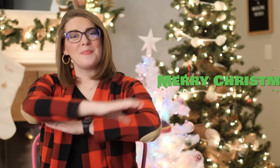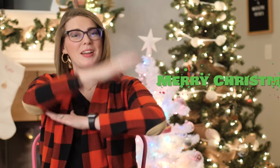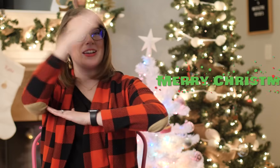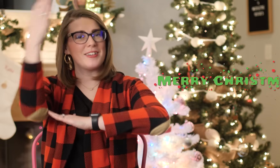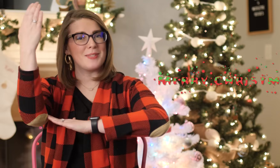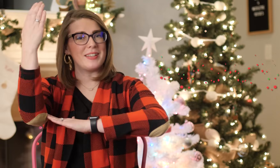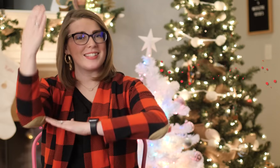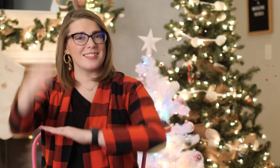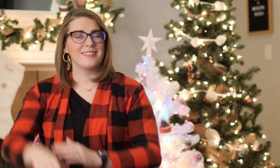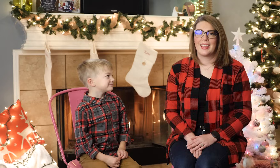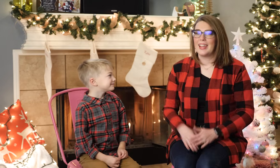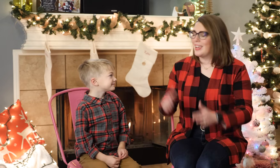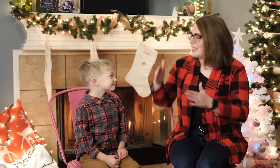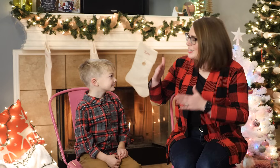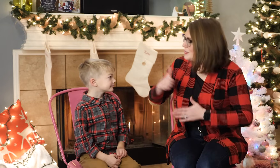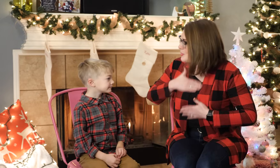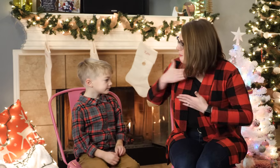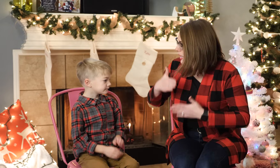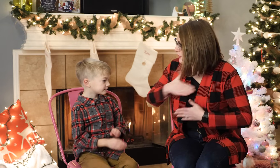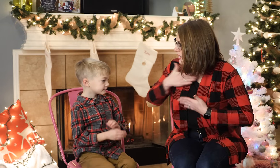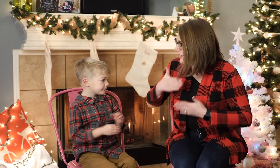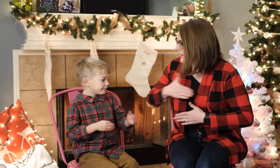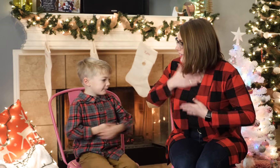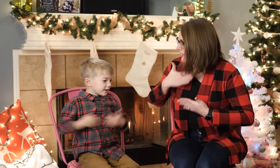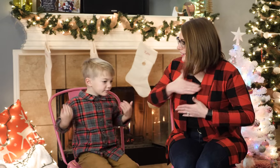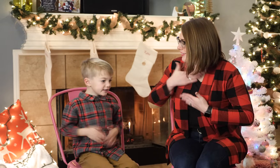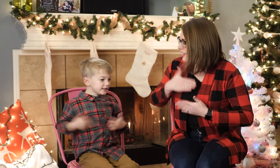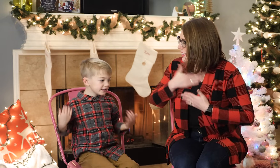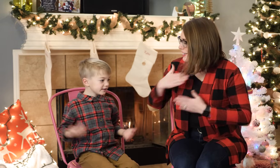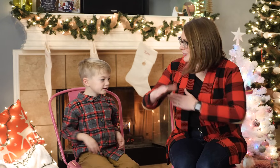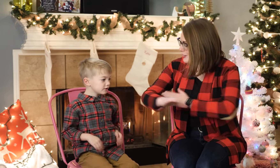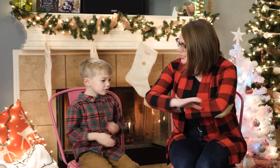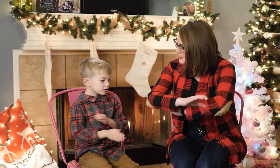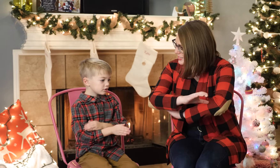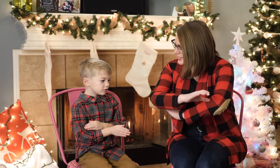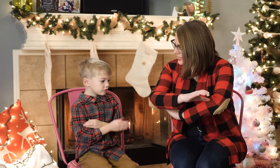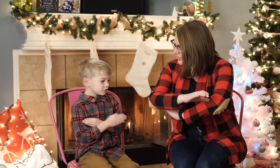MERRY CHRISTMAS Can you do merry? Merry. Christmas.